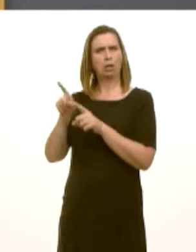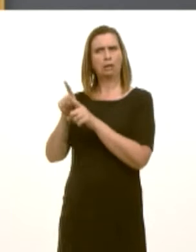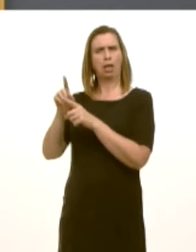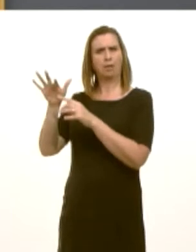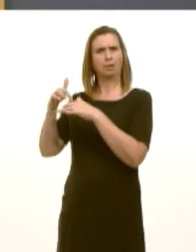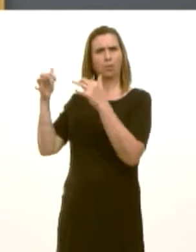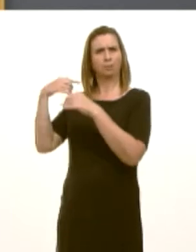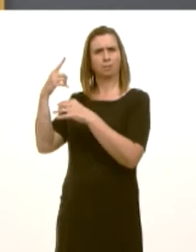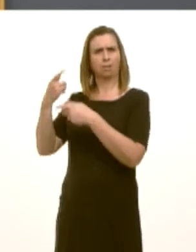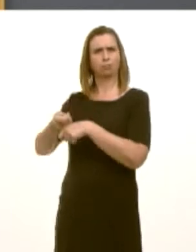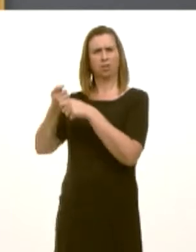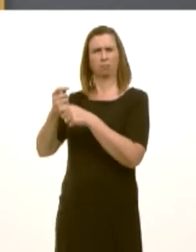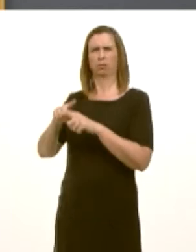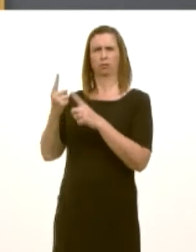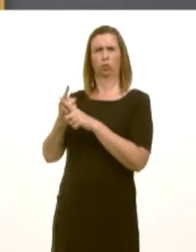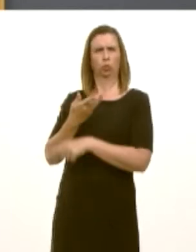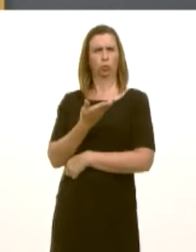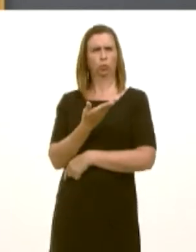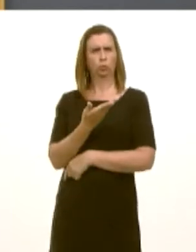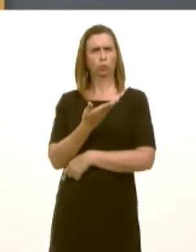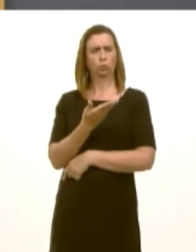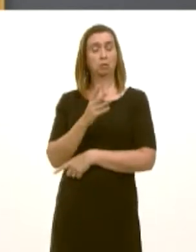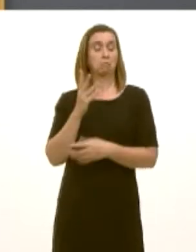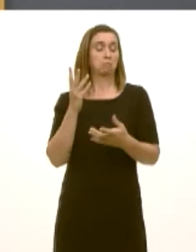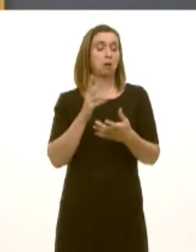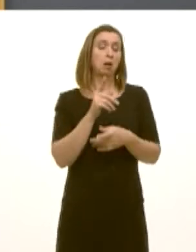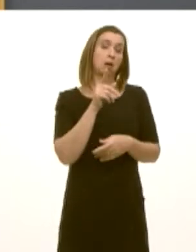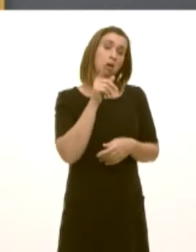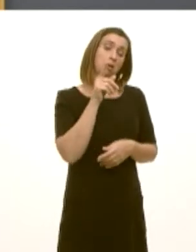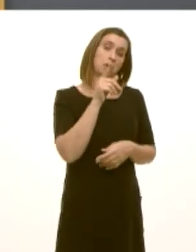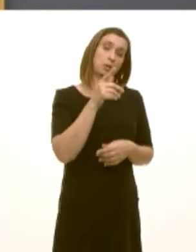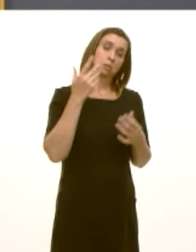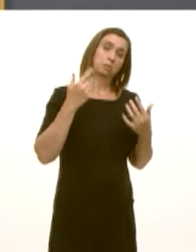But would you agree with me that weíre seeing in this context, particularly in the context